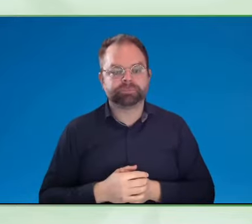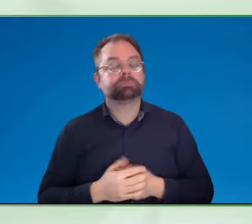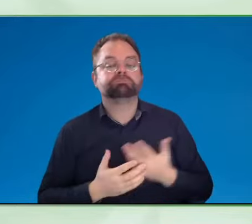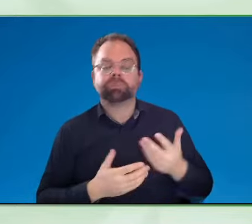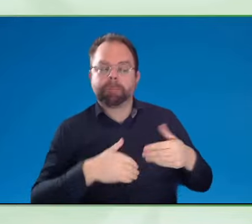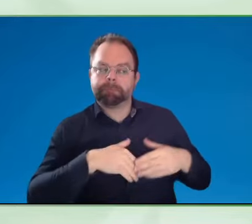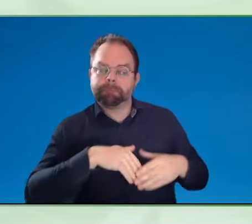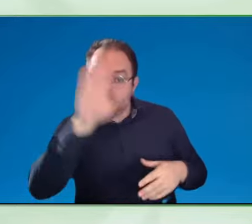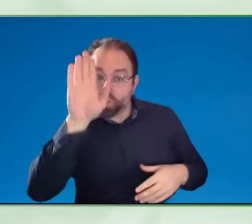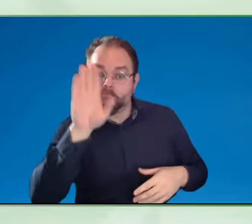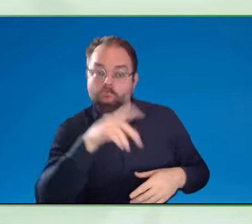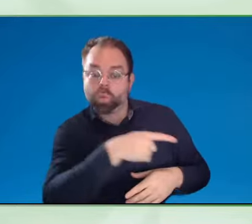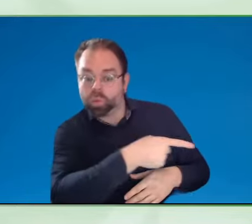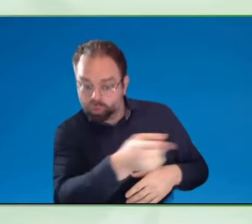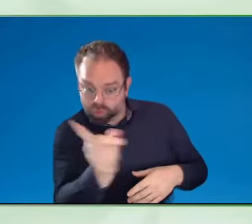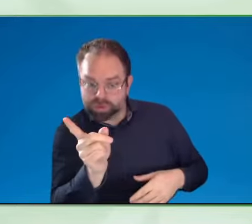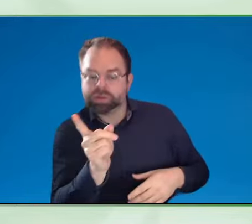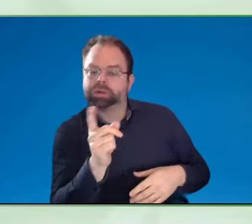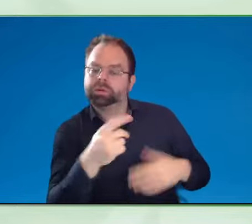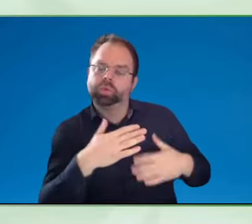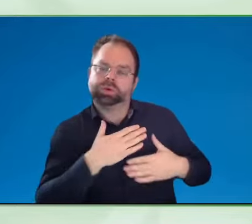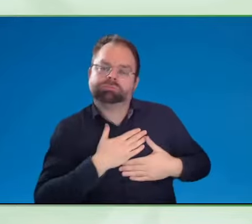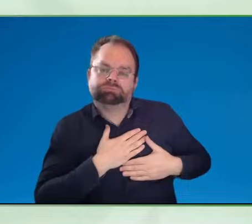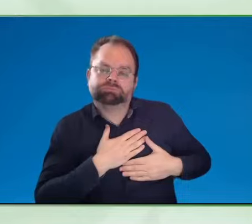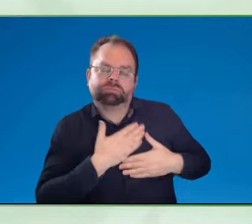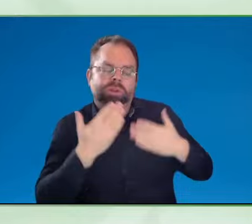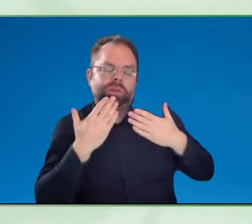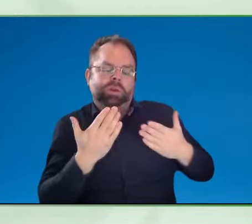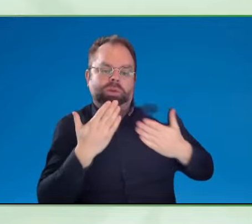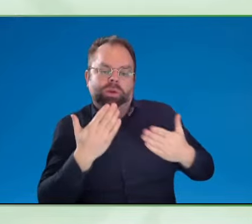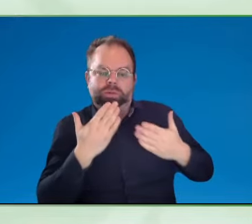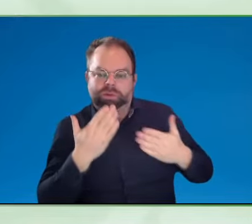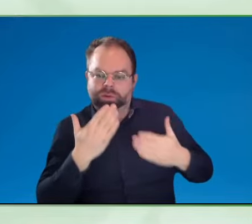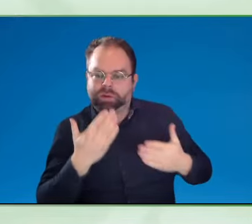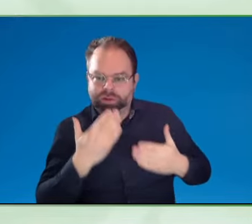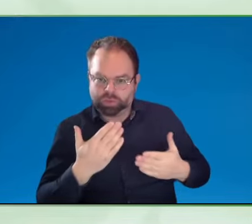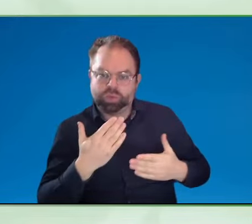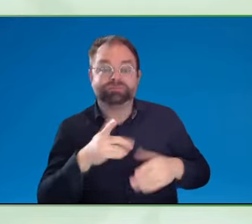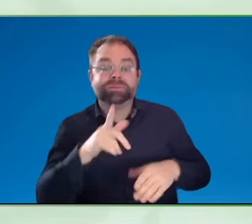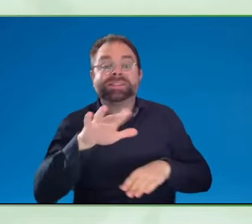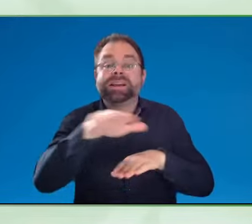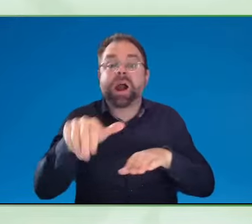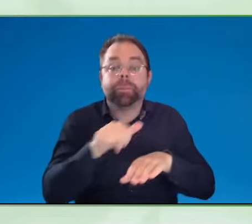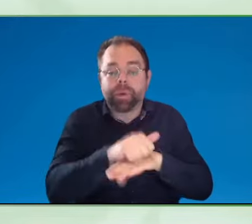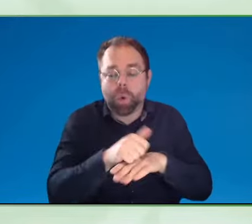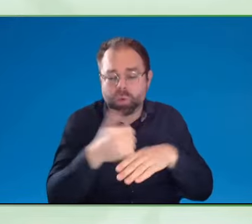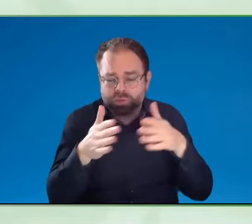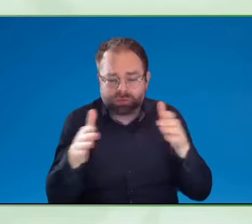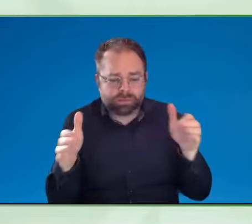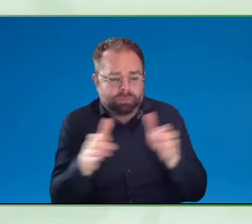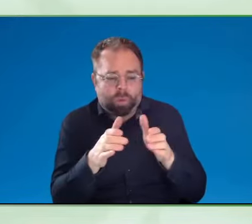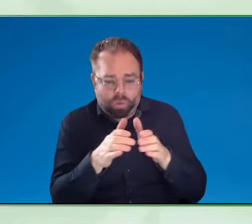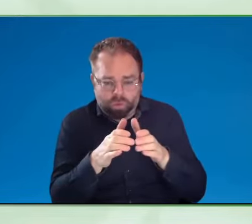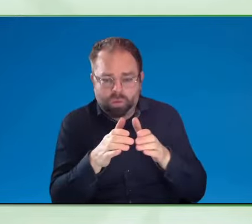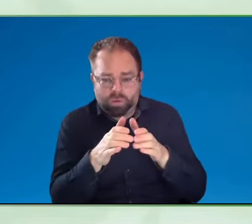People travel more than 30 minutes to come to MySpace because it is one space that you